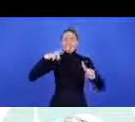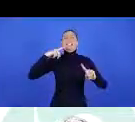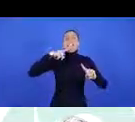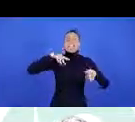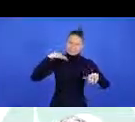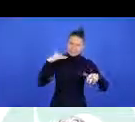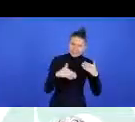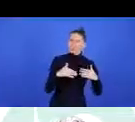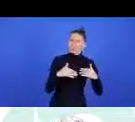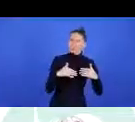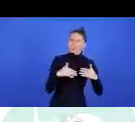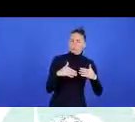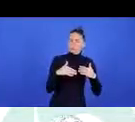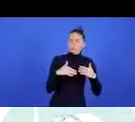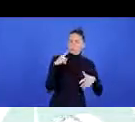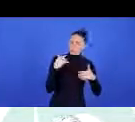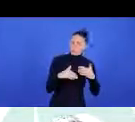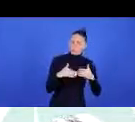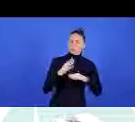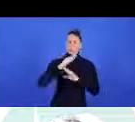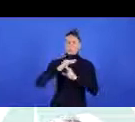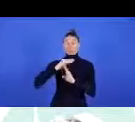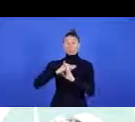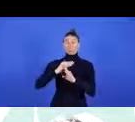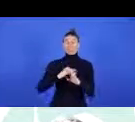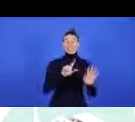. By saying severe hearing loss